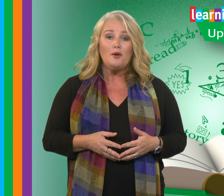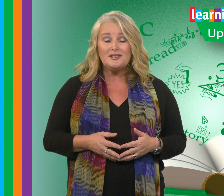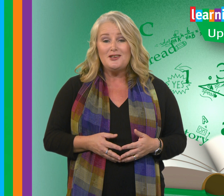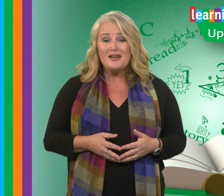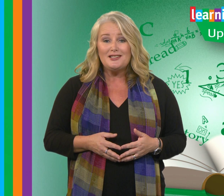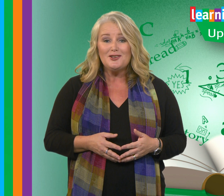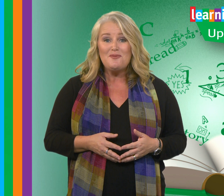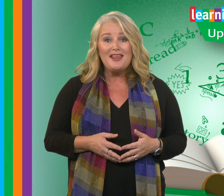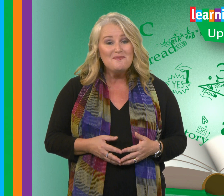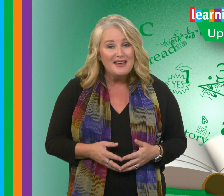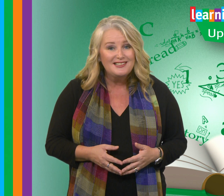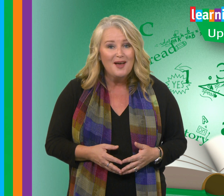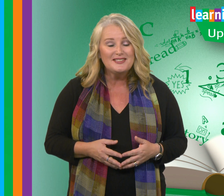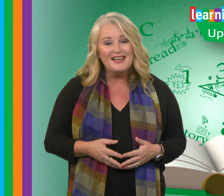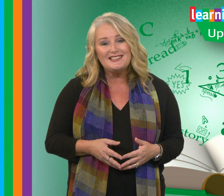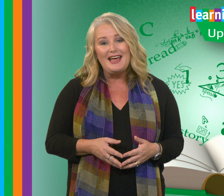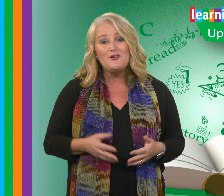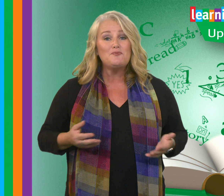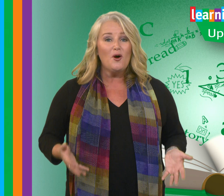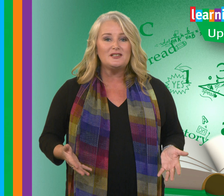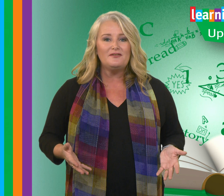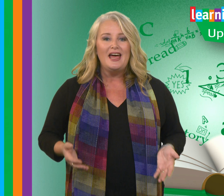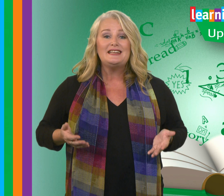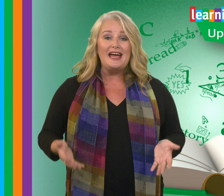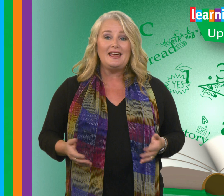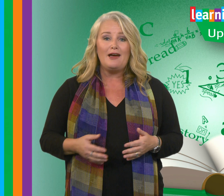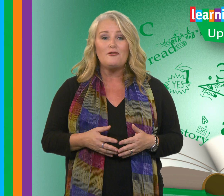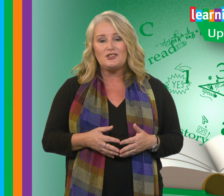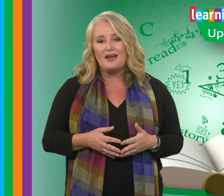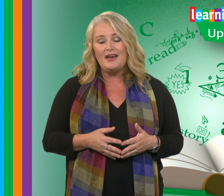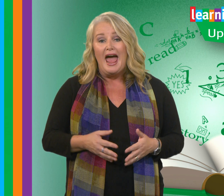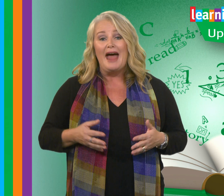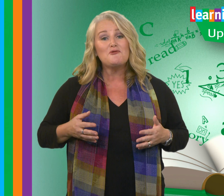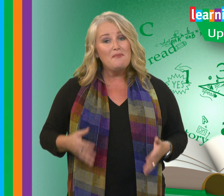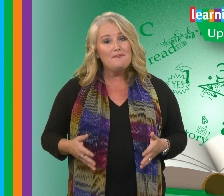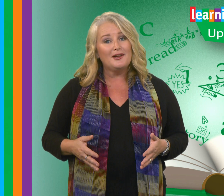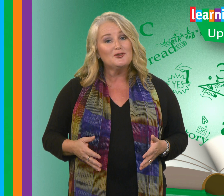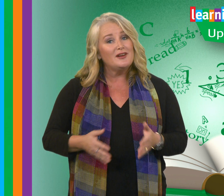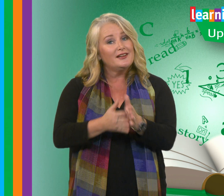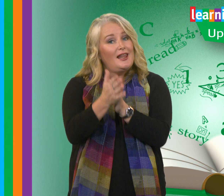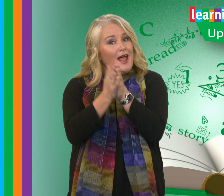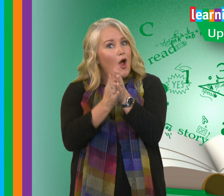I will see you again soon, but in the meantime, stay safe and positive. Take care of each other, and remember to regularly